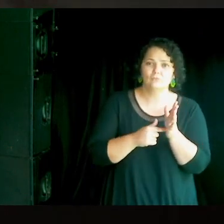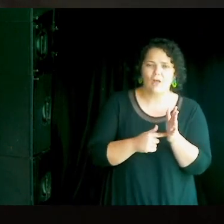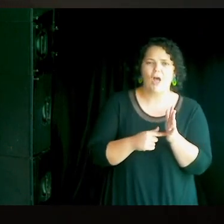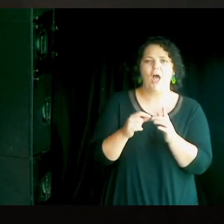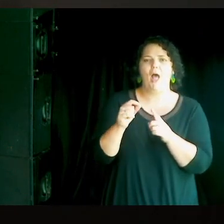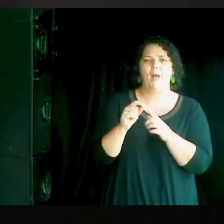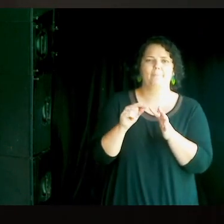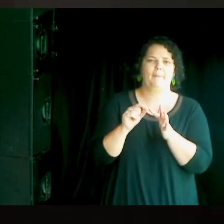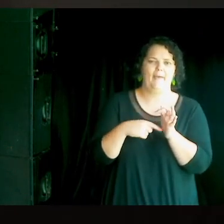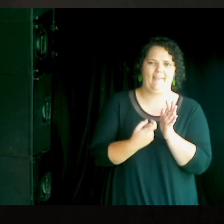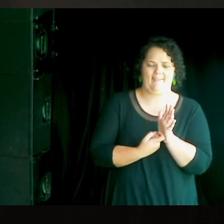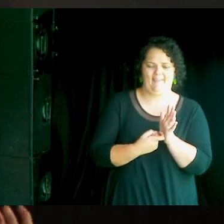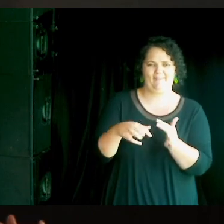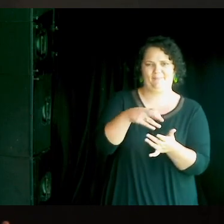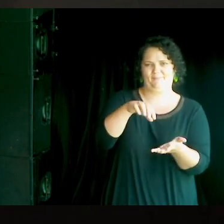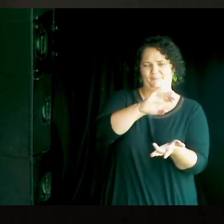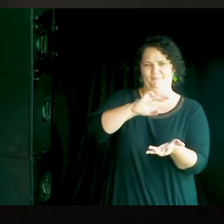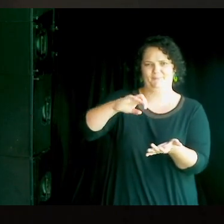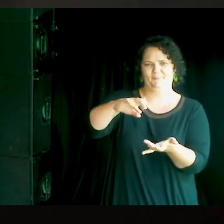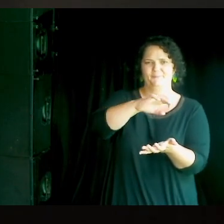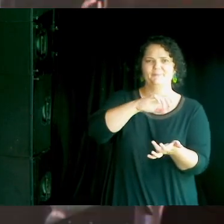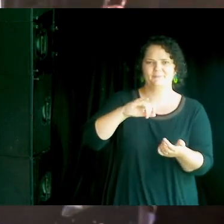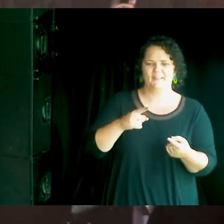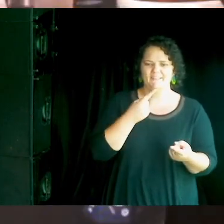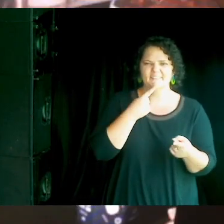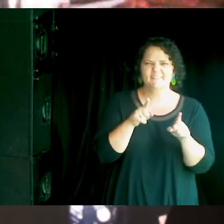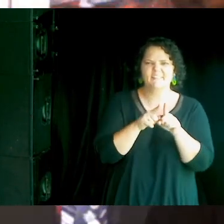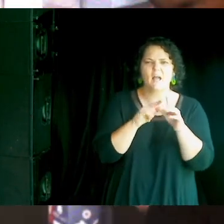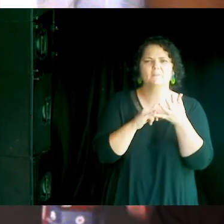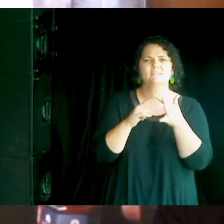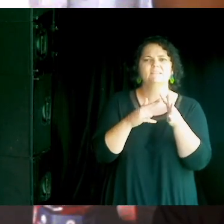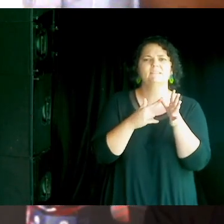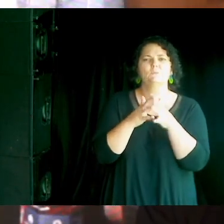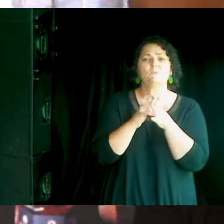you know like it tastes like the seaweed that you buy from yes it is Japanese that reminds